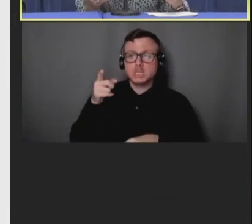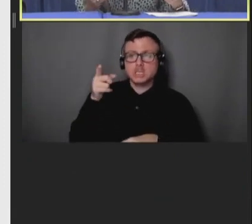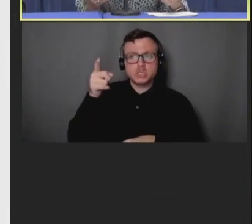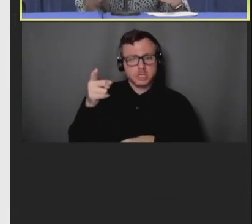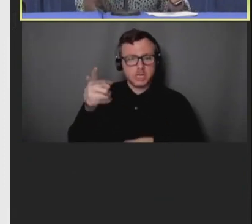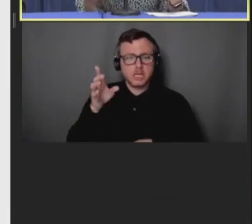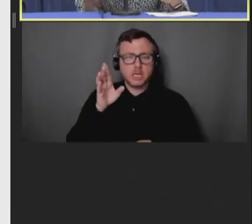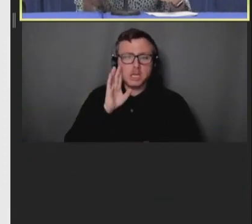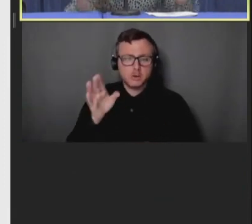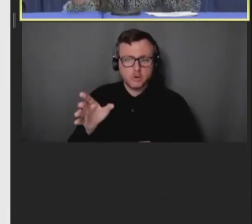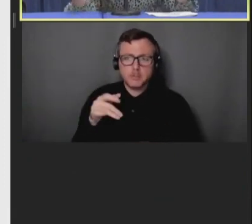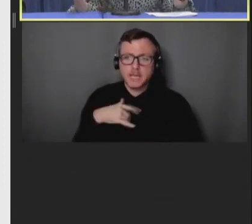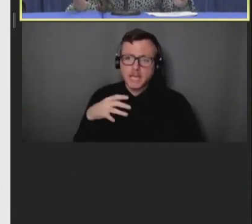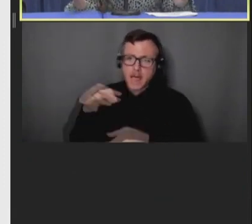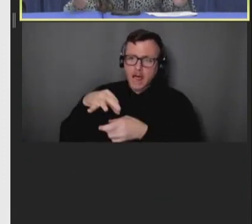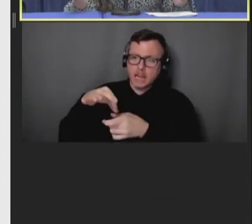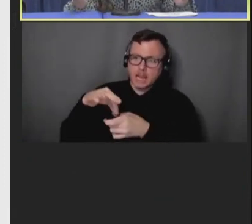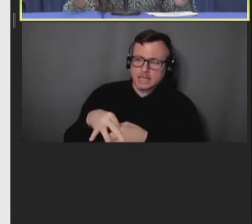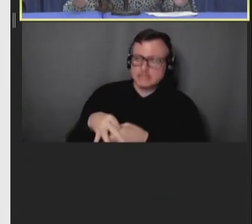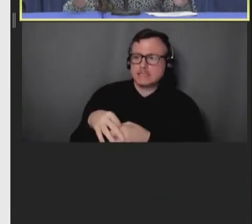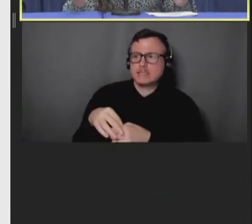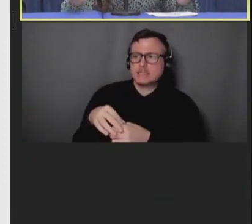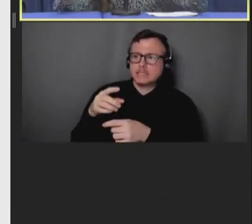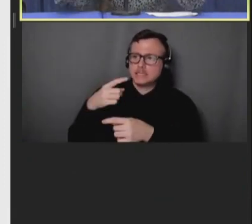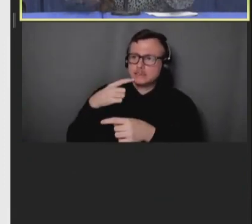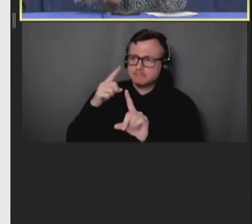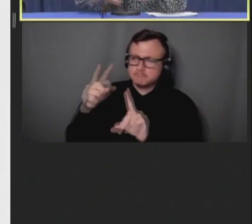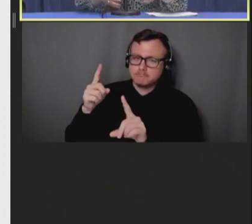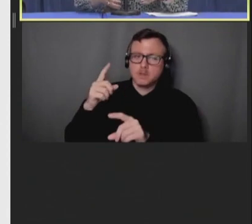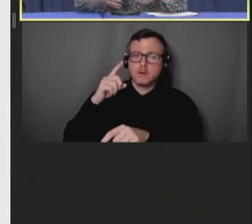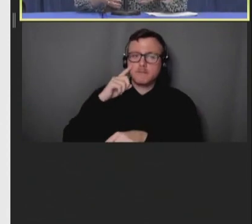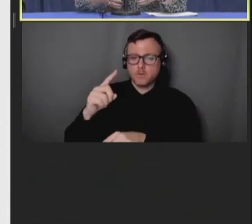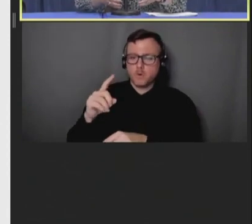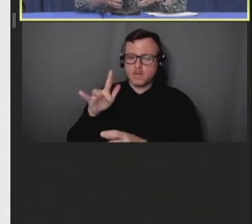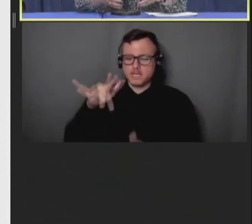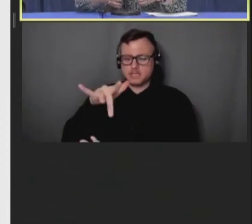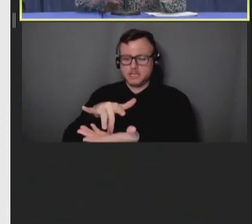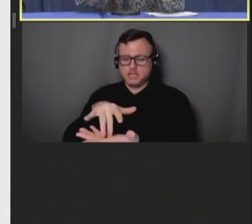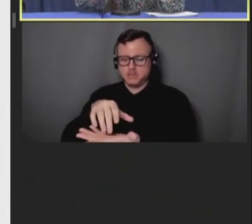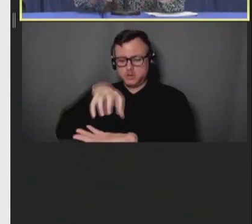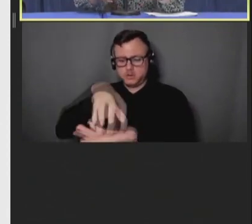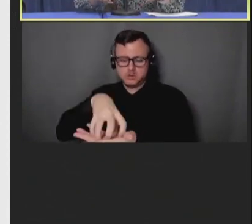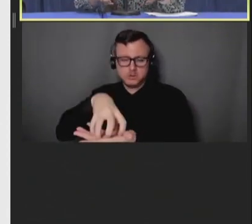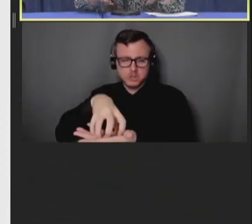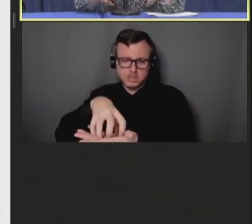again, elected by some -- by the population center in the center and northern part of the state.